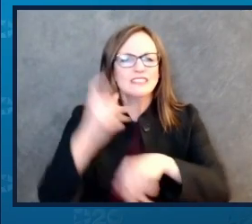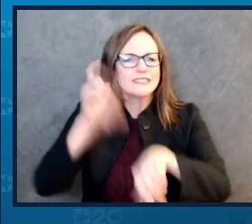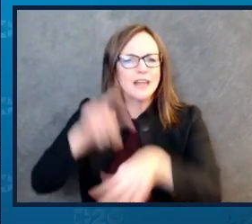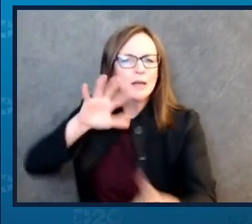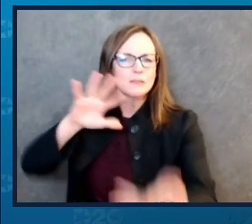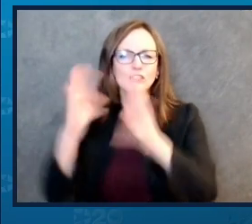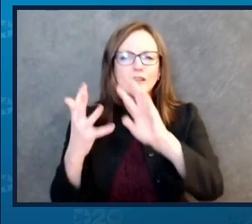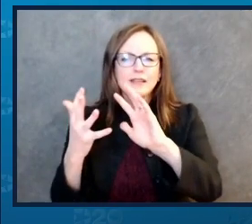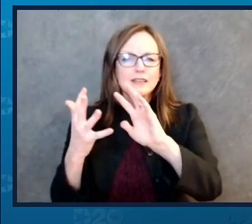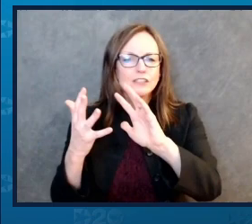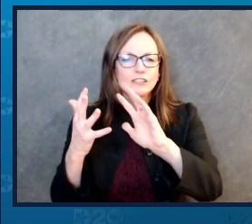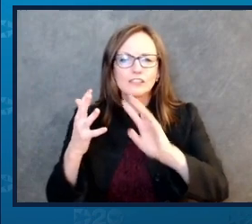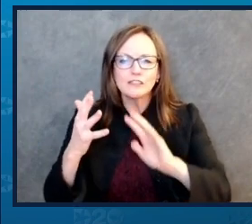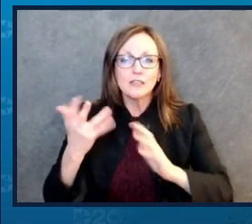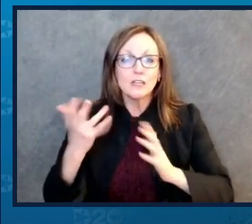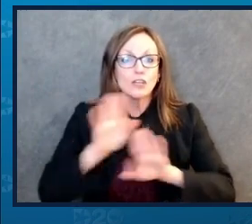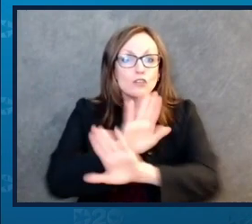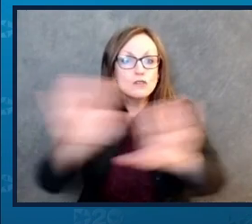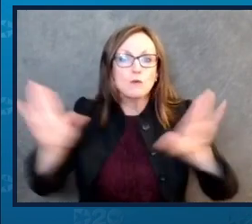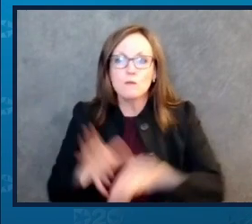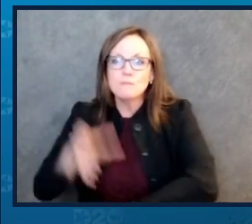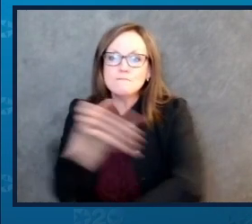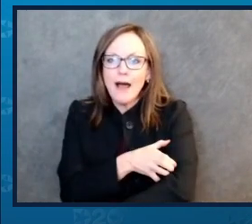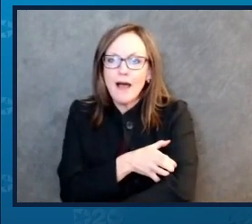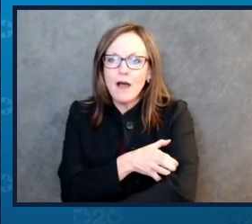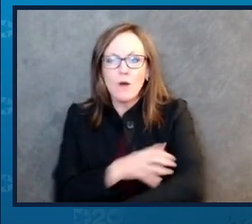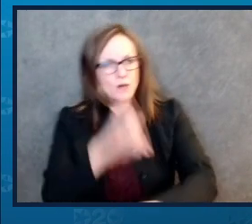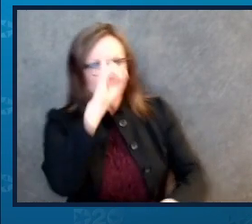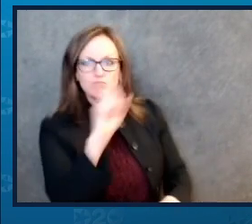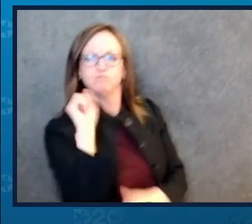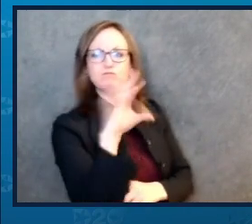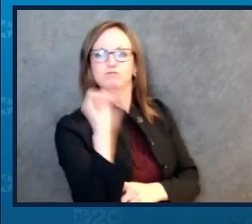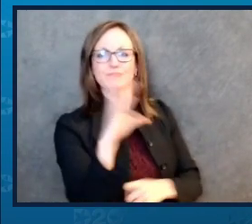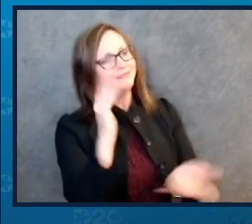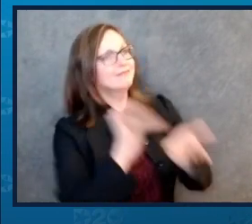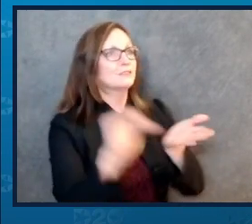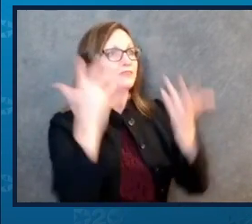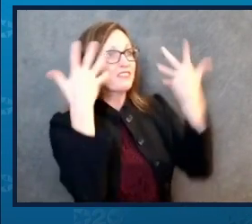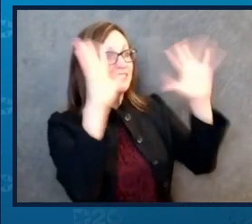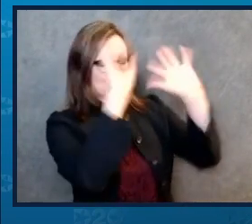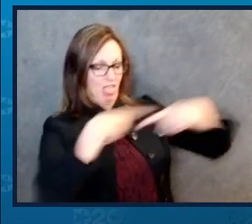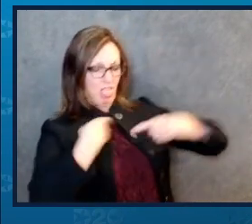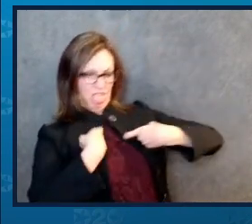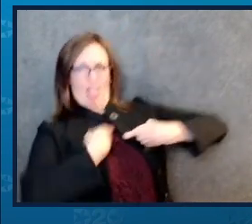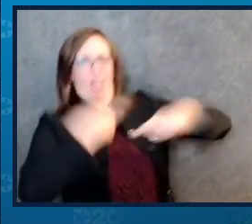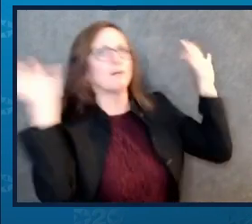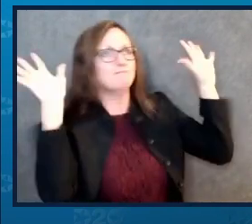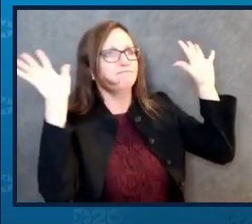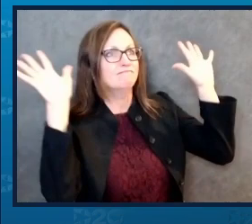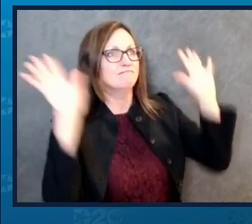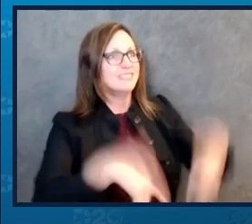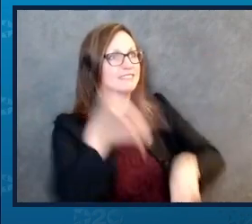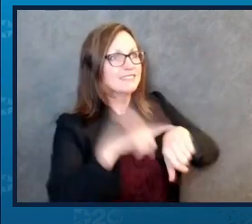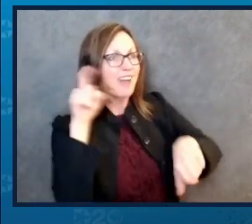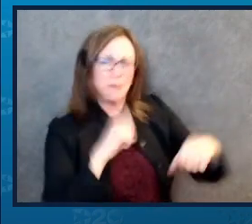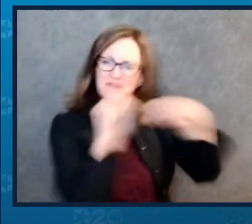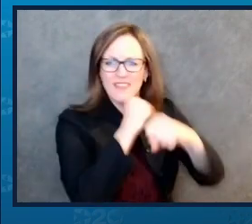THE IDEA OF POWER. THIS IS MY TIME AND I CONTROL.